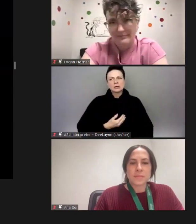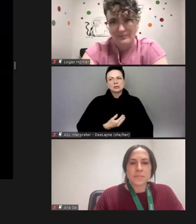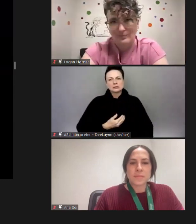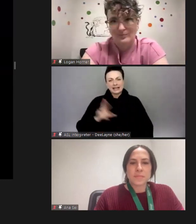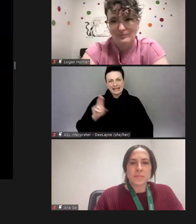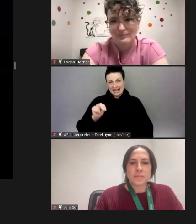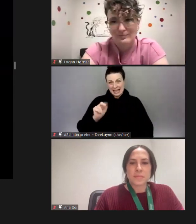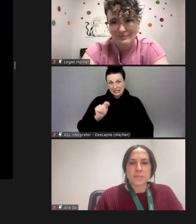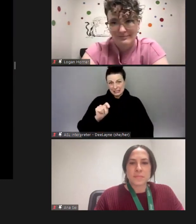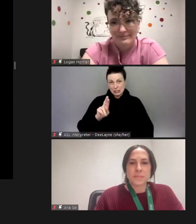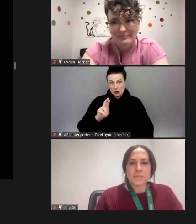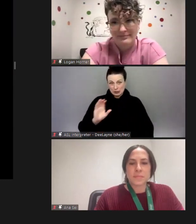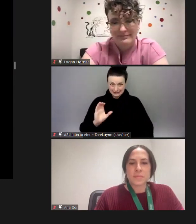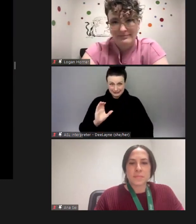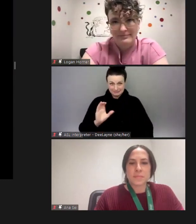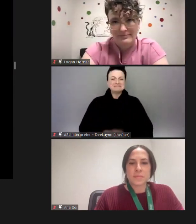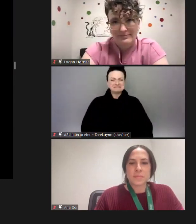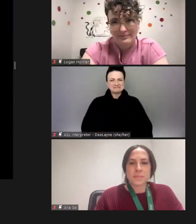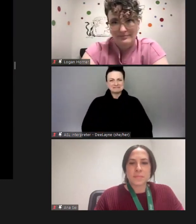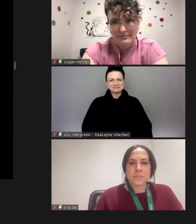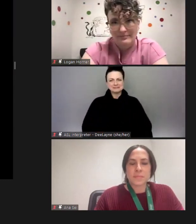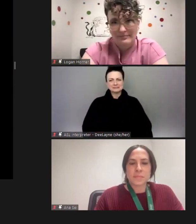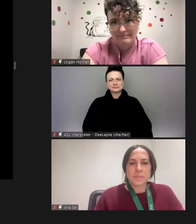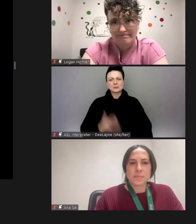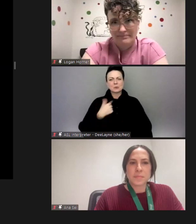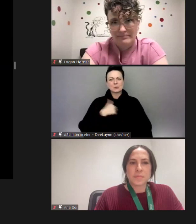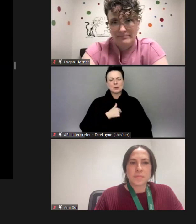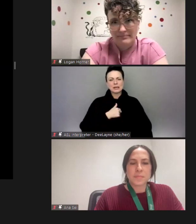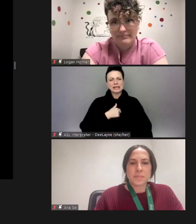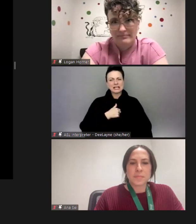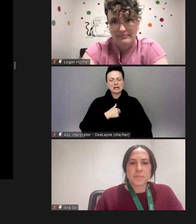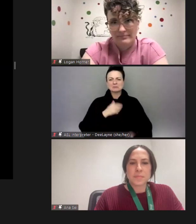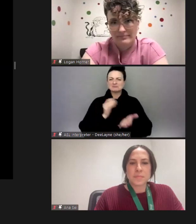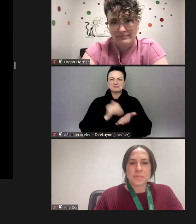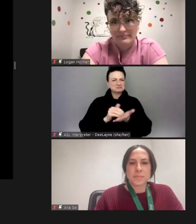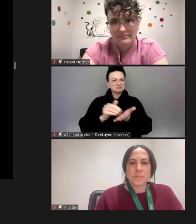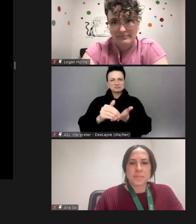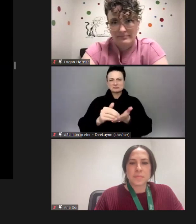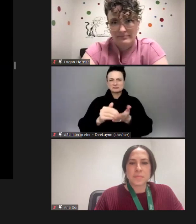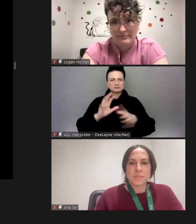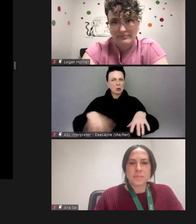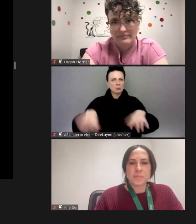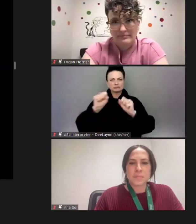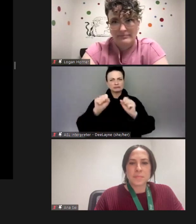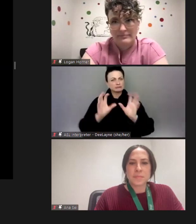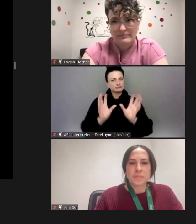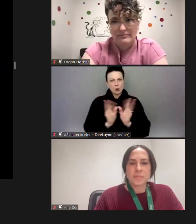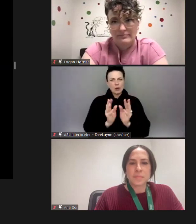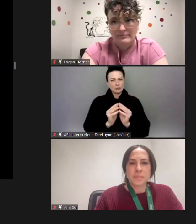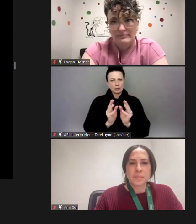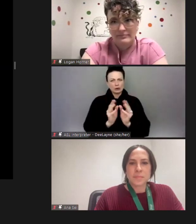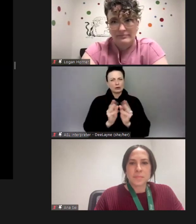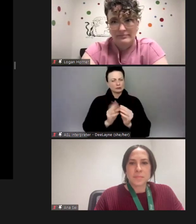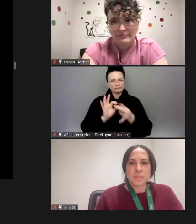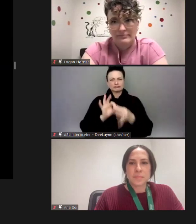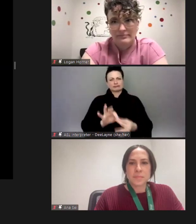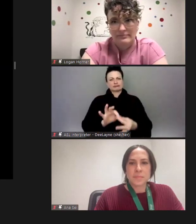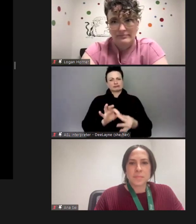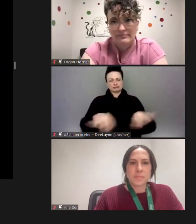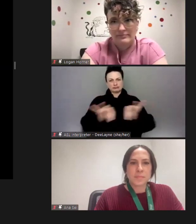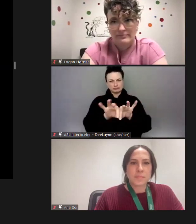ntrc we um frequently have webinars of